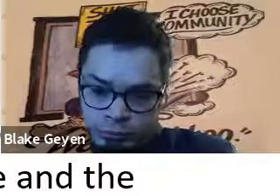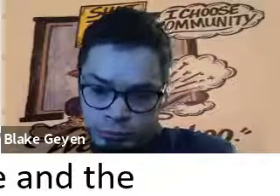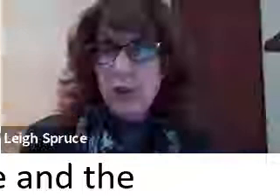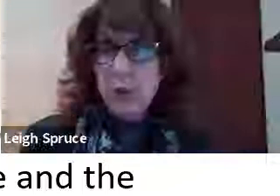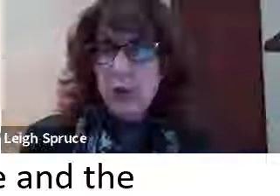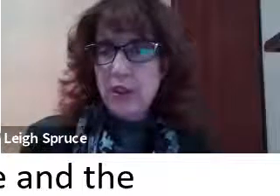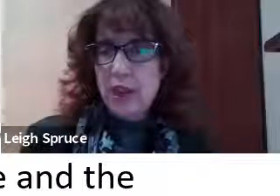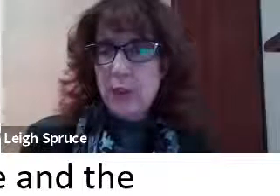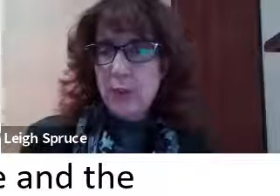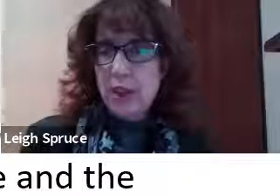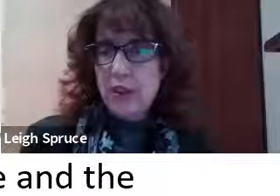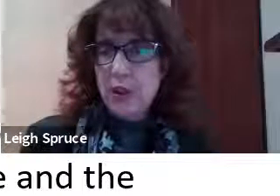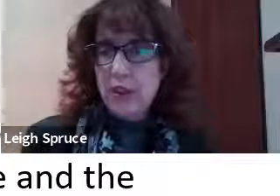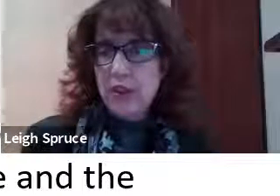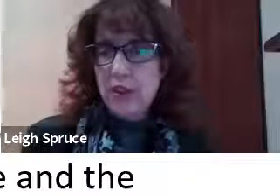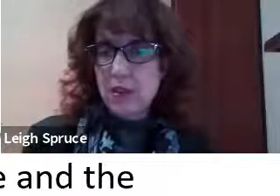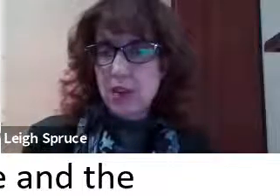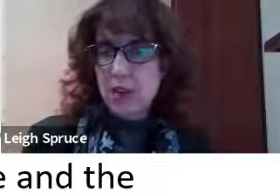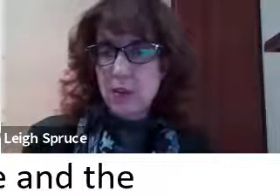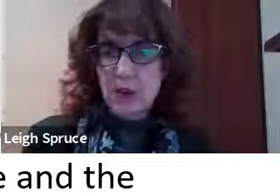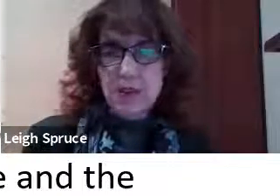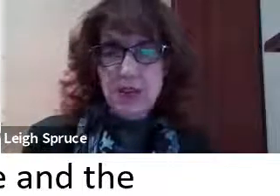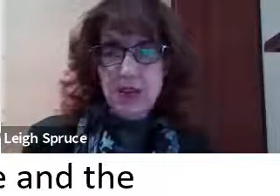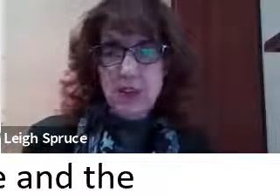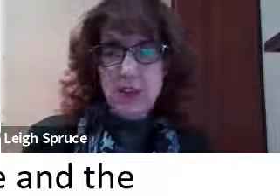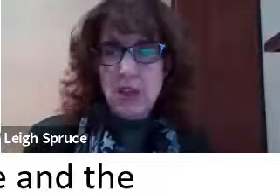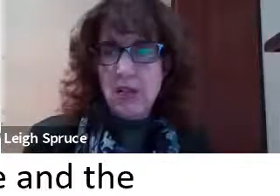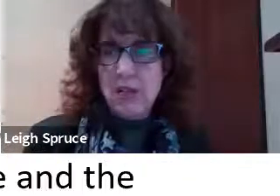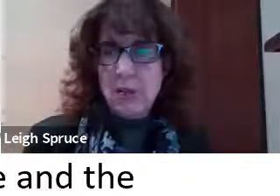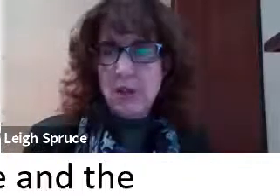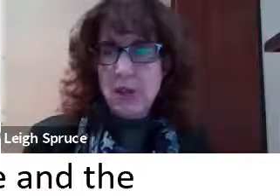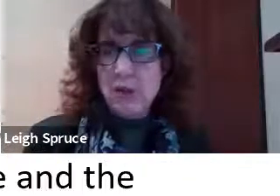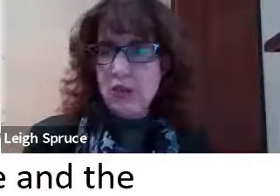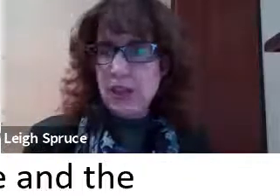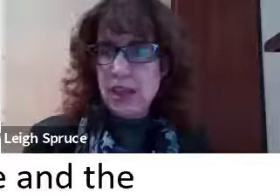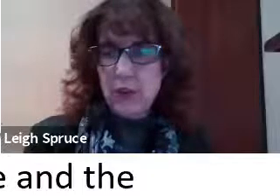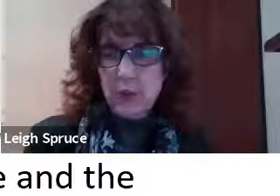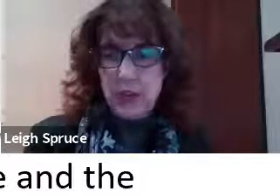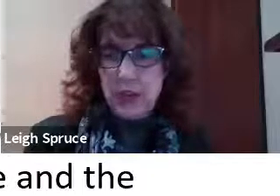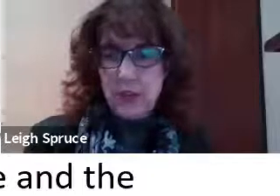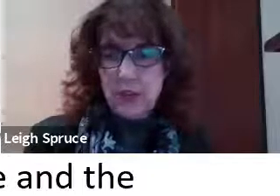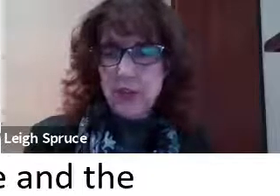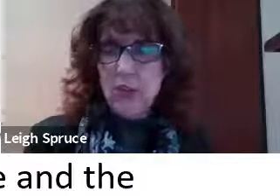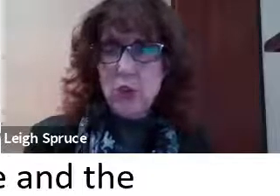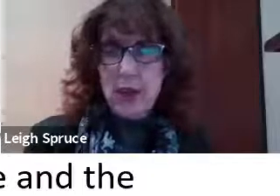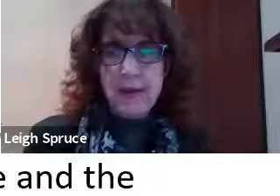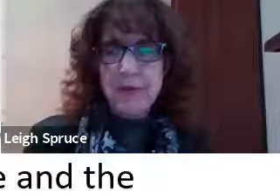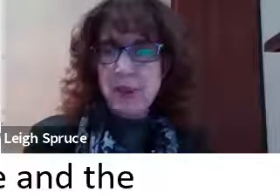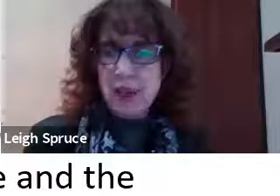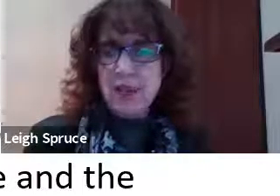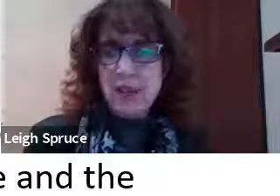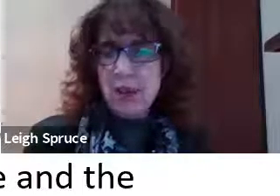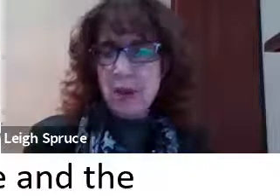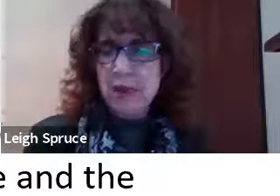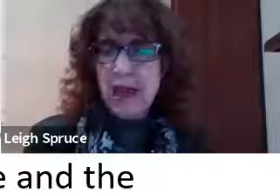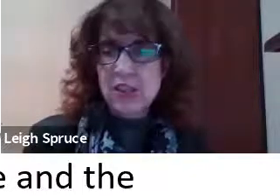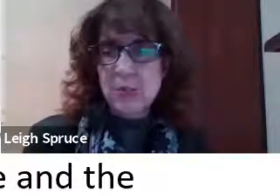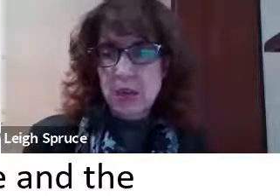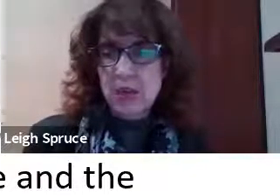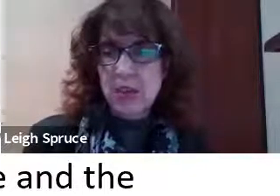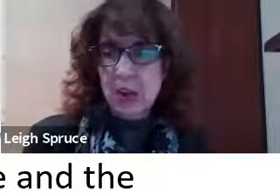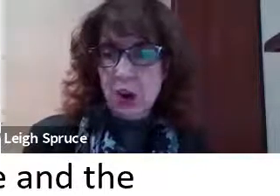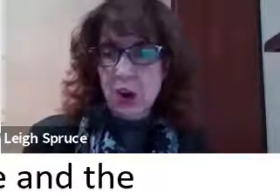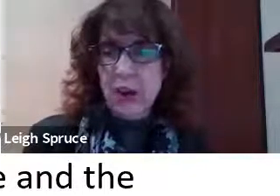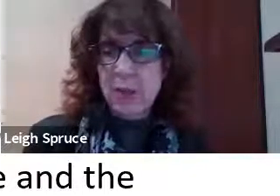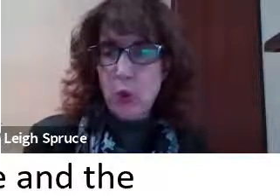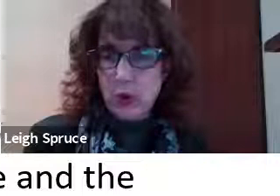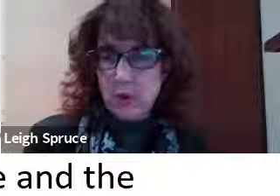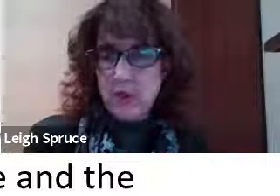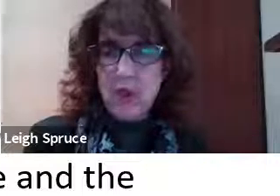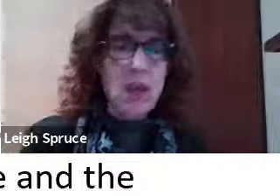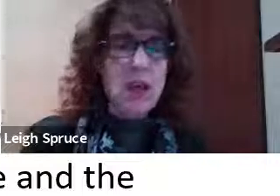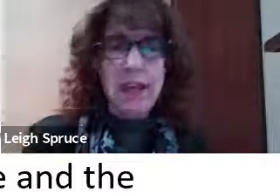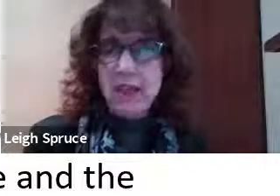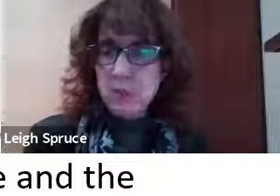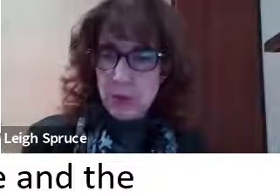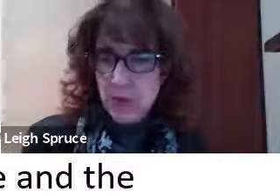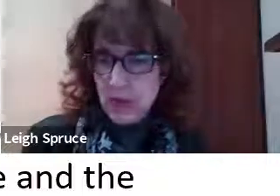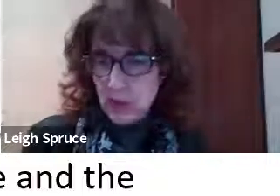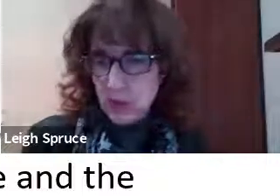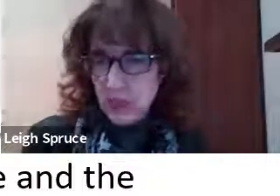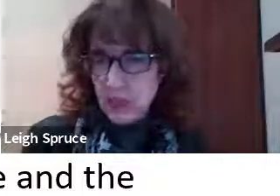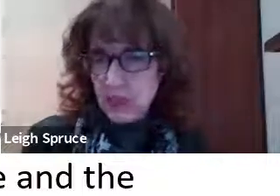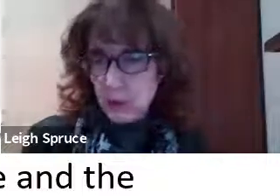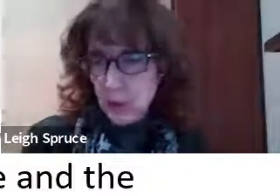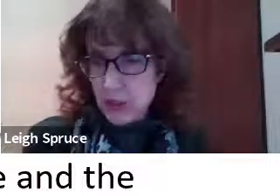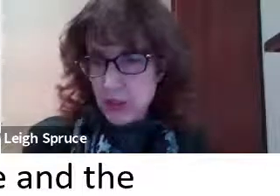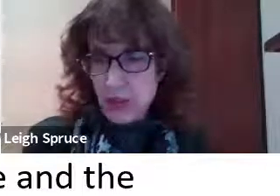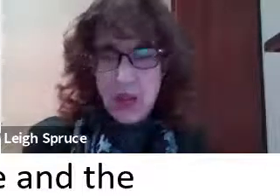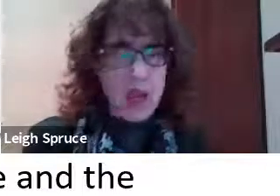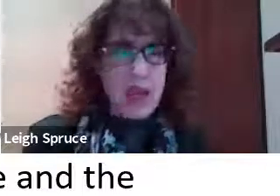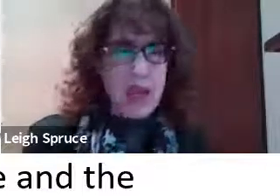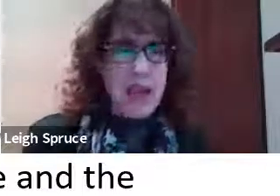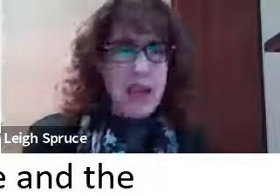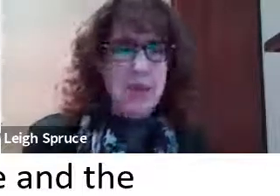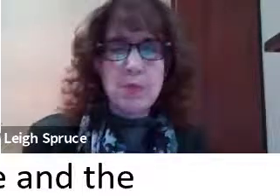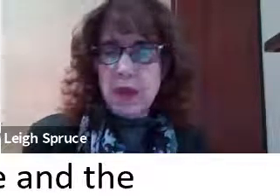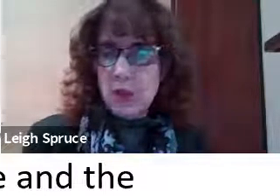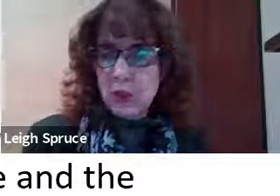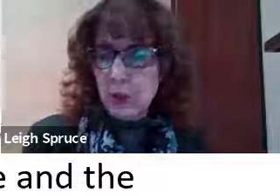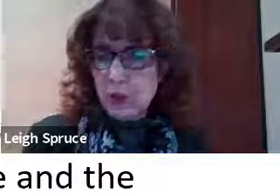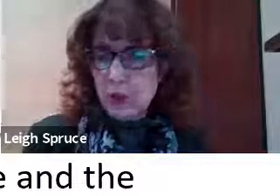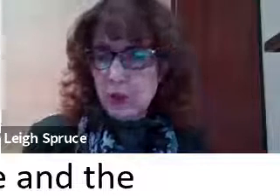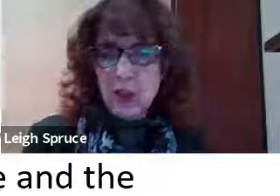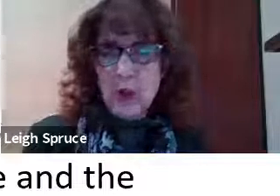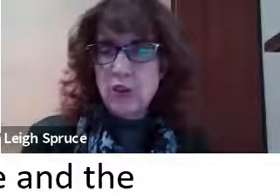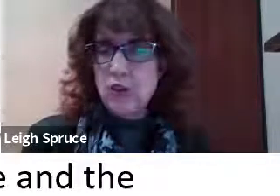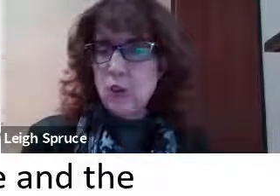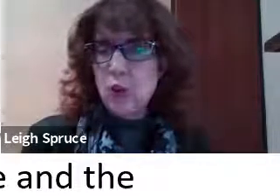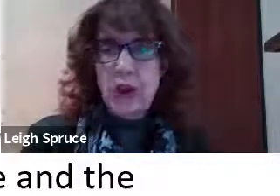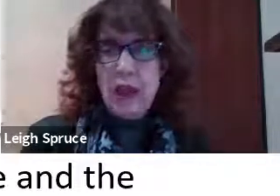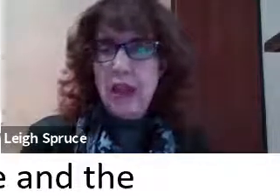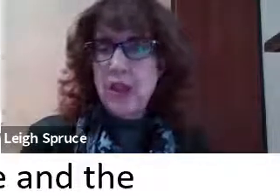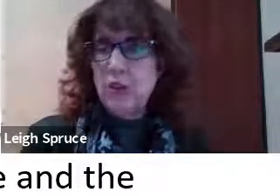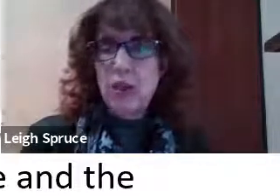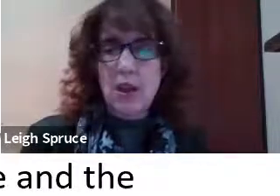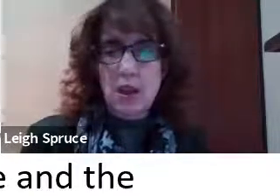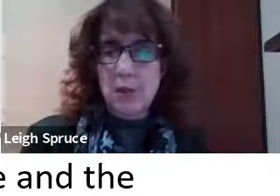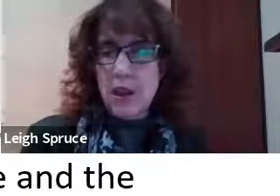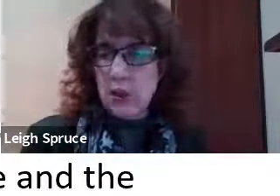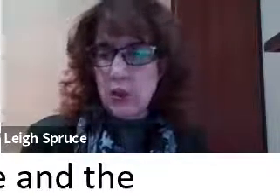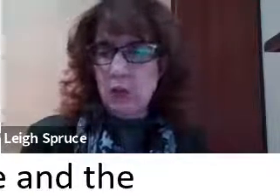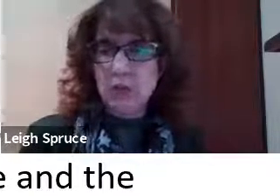Leigh Spruce: One other point that I want to make that wasn't in the presentation is sometimes just like everybody else you have things that come up last minute that are important a last minute meeting to attend in person, a medical emergency going to a medical.